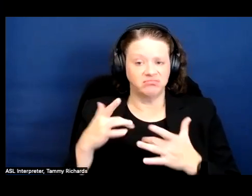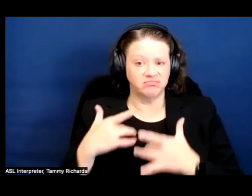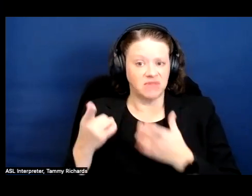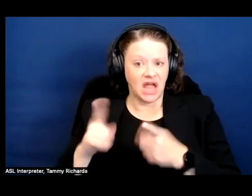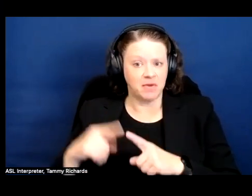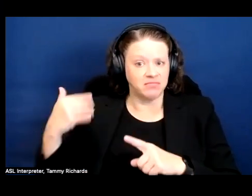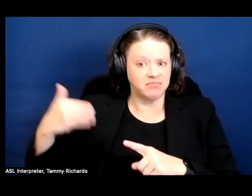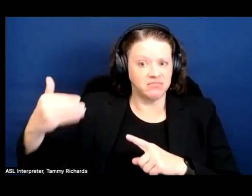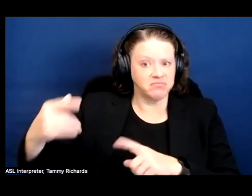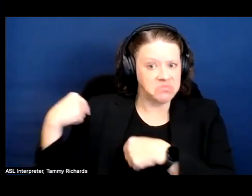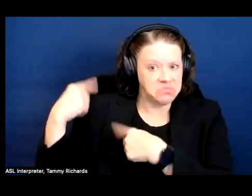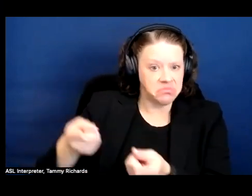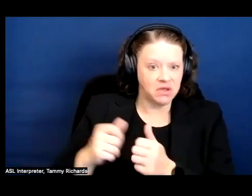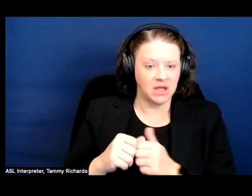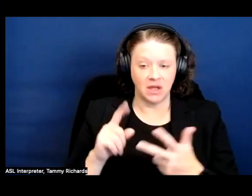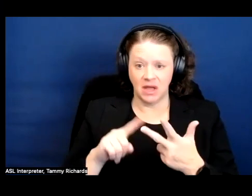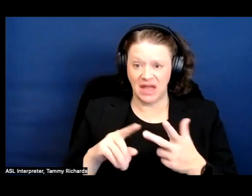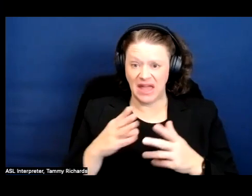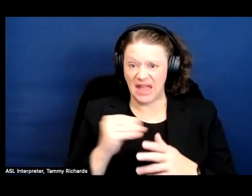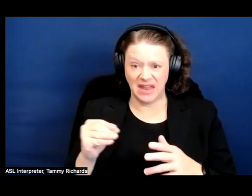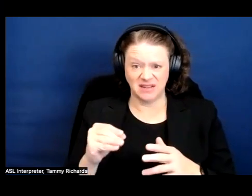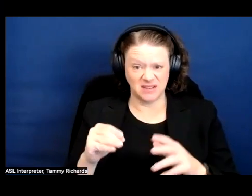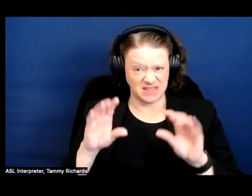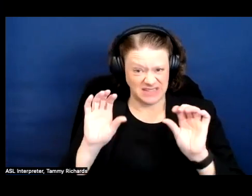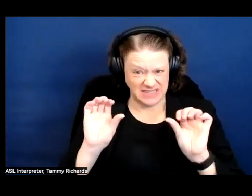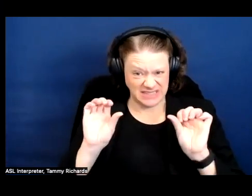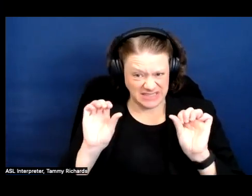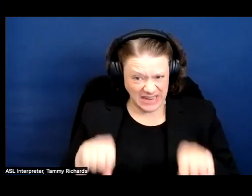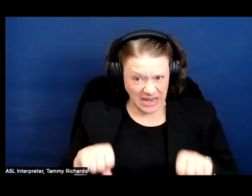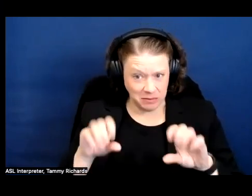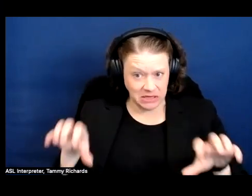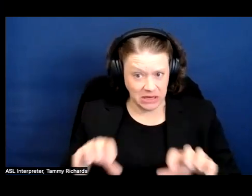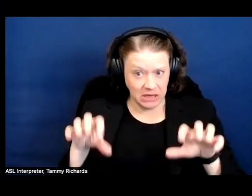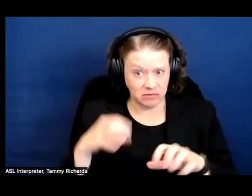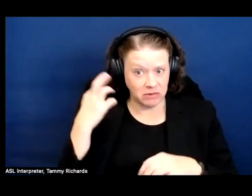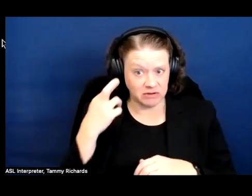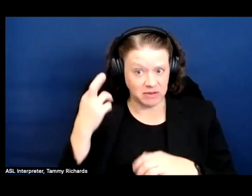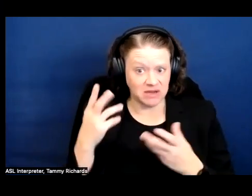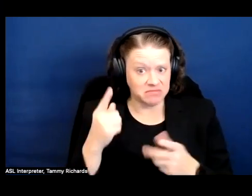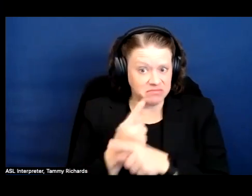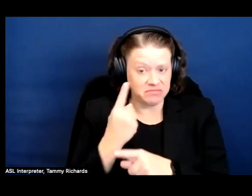So it's encouraged to just talk things out. Again, under the California law,